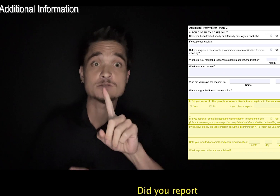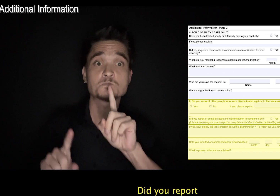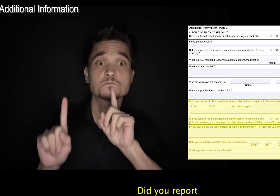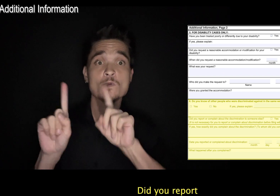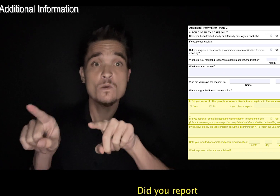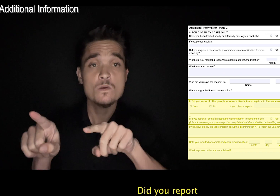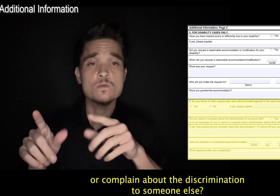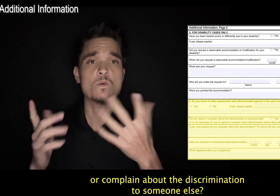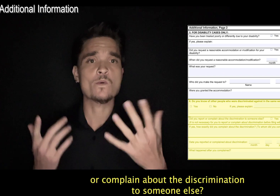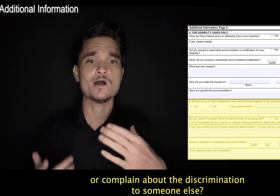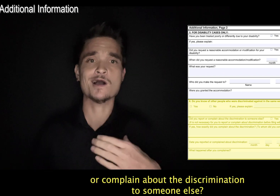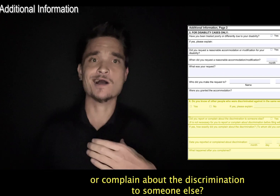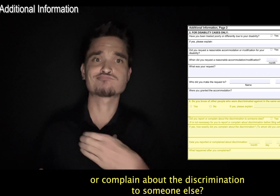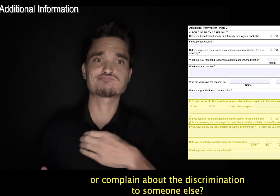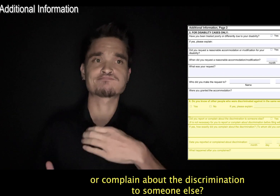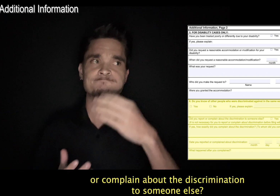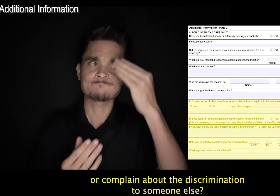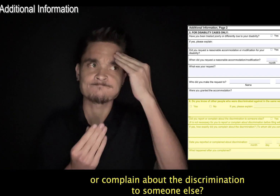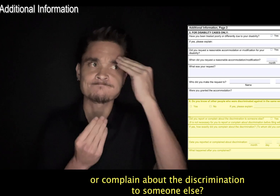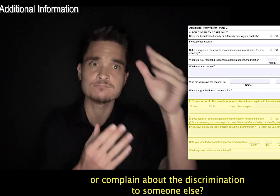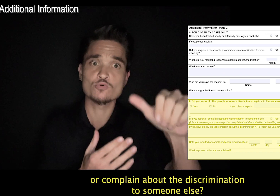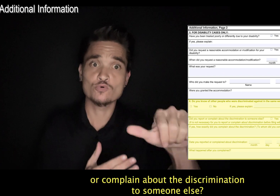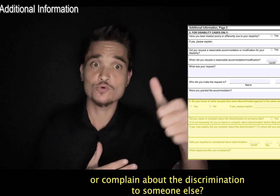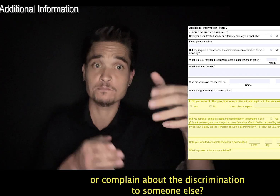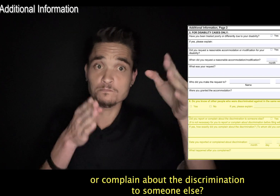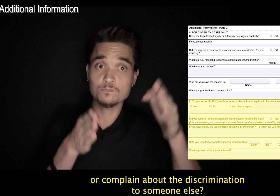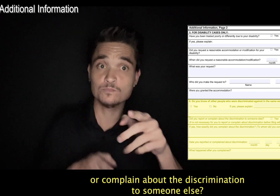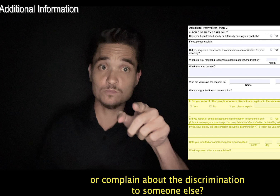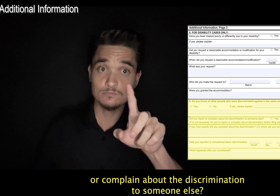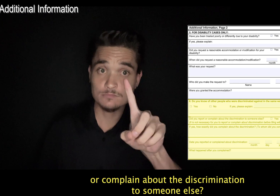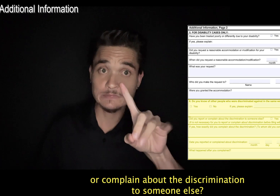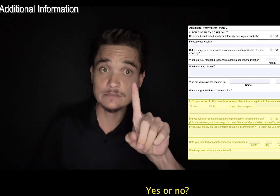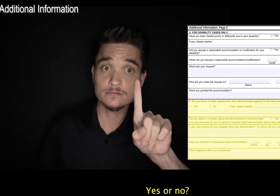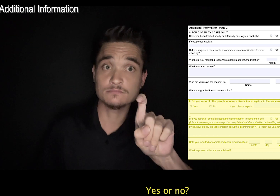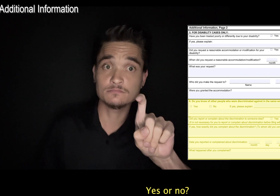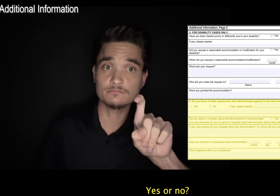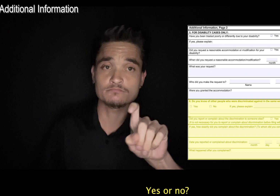Did you report or complain about the discrimination to someone else? Yes or no?